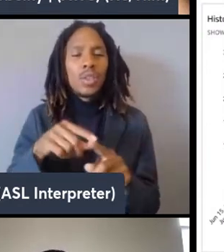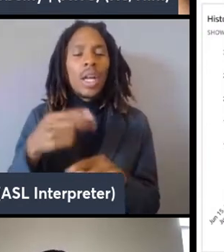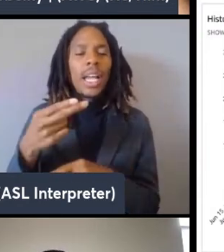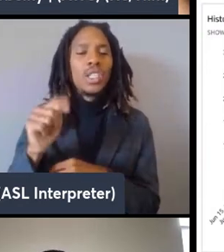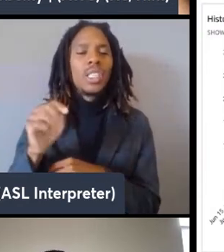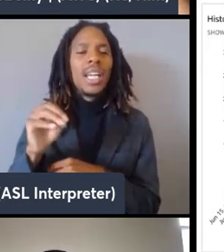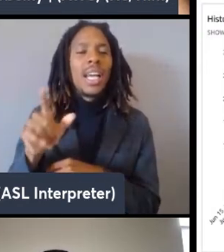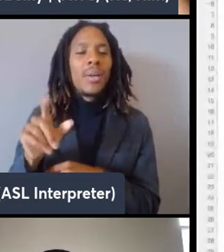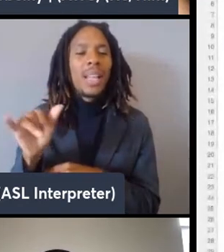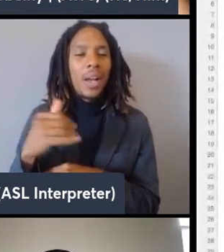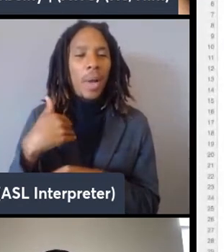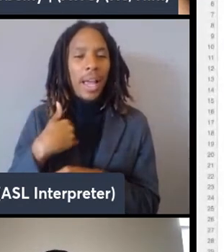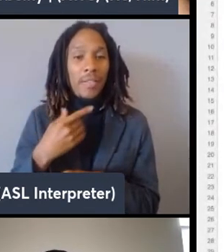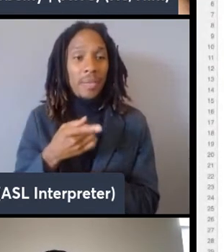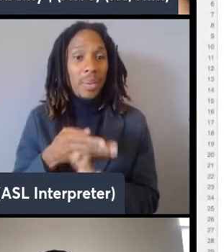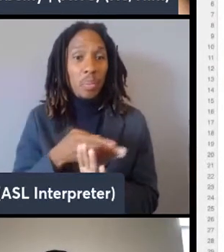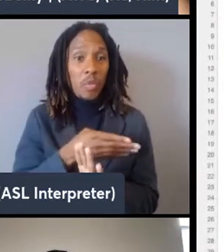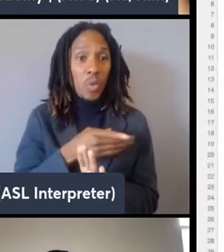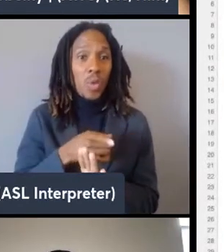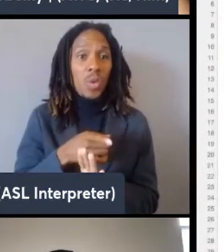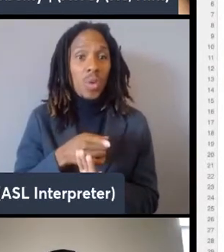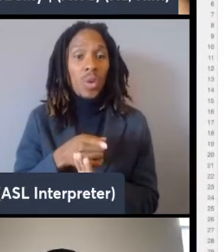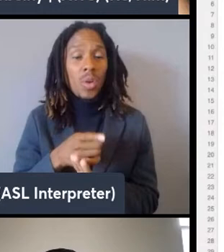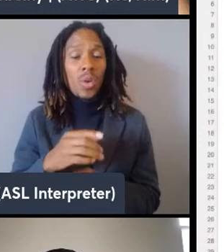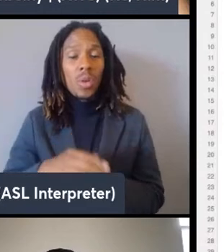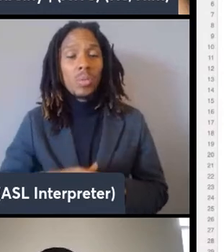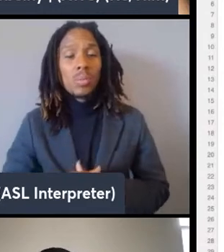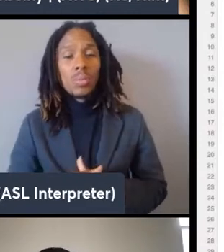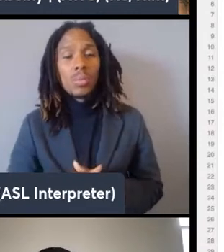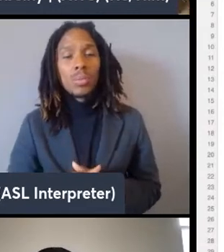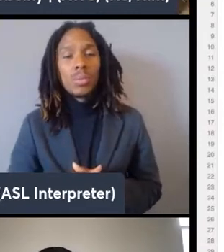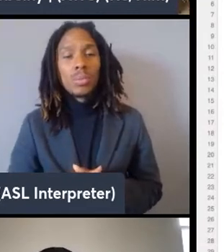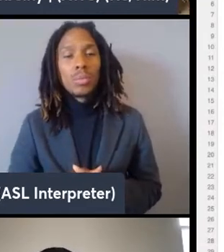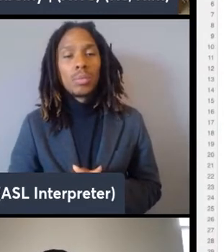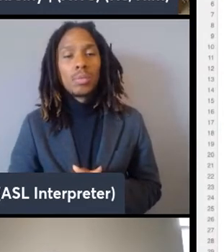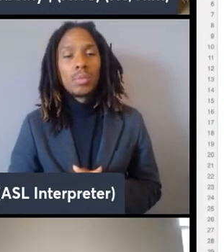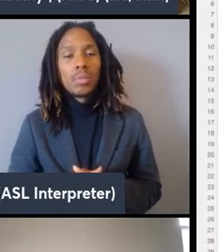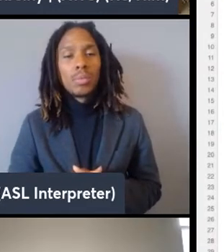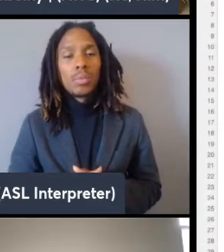like we had here. And you will have that embedded.